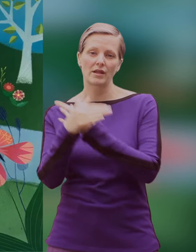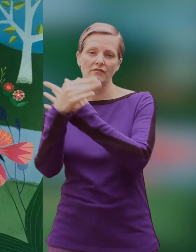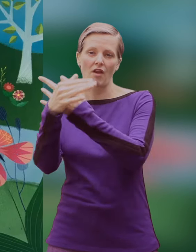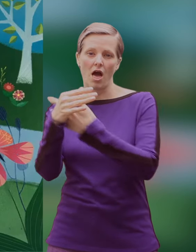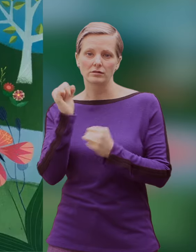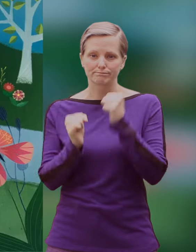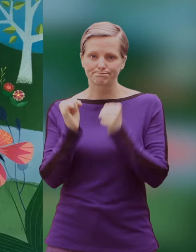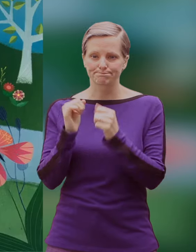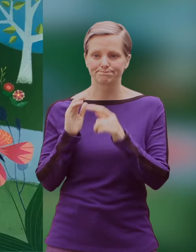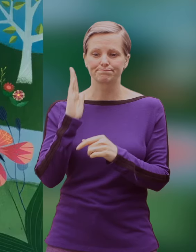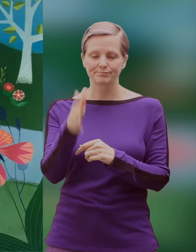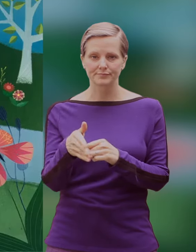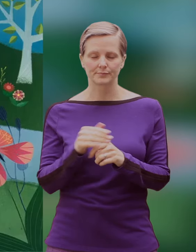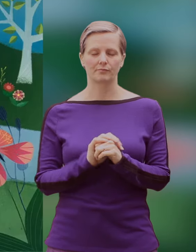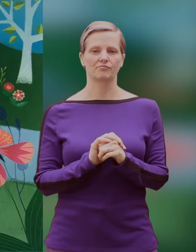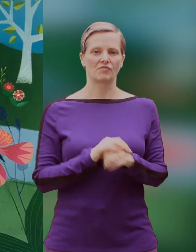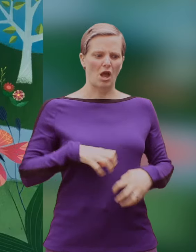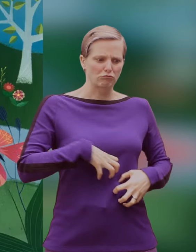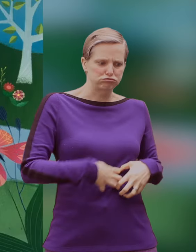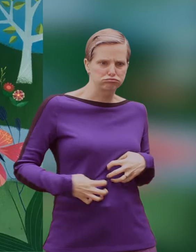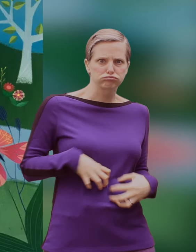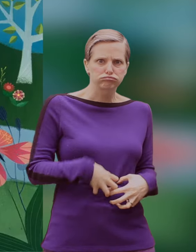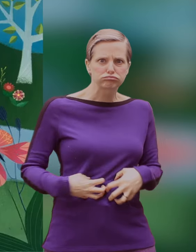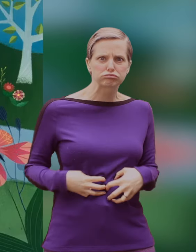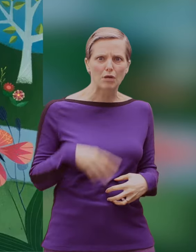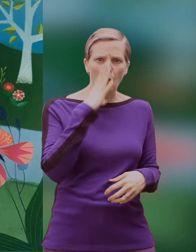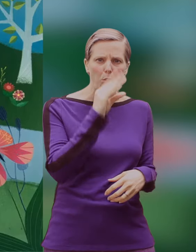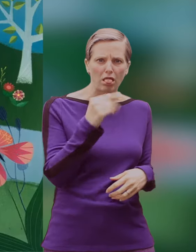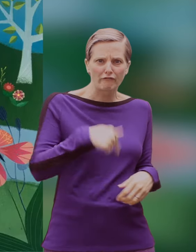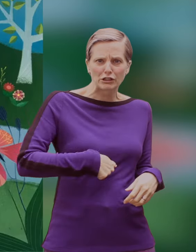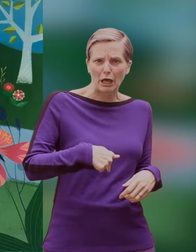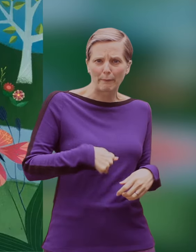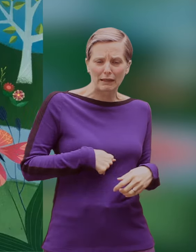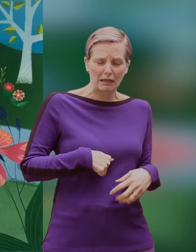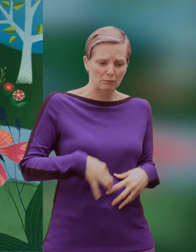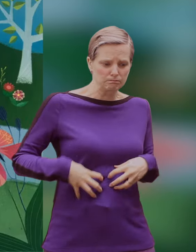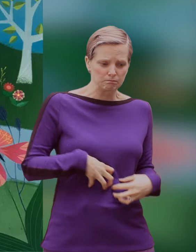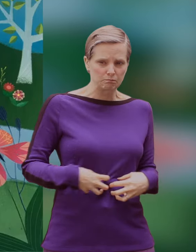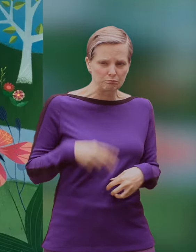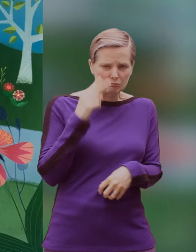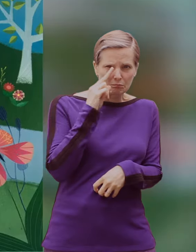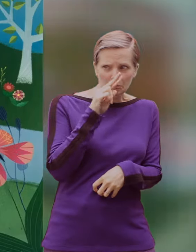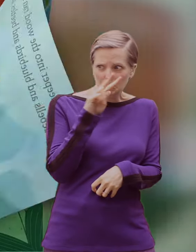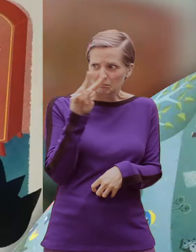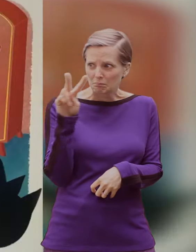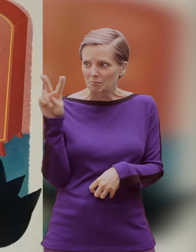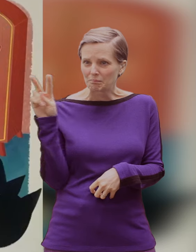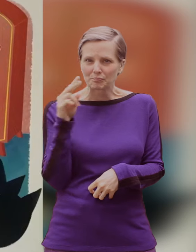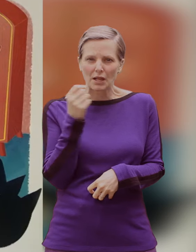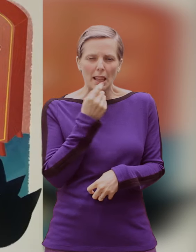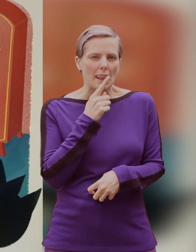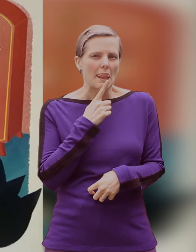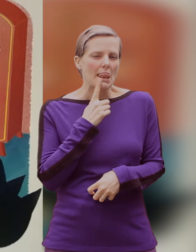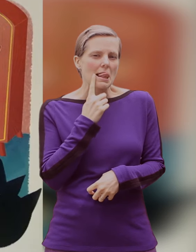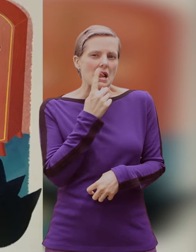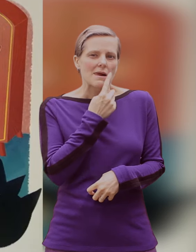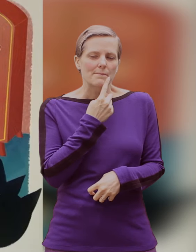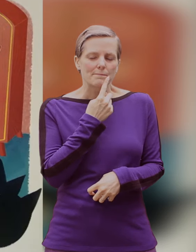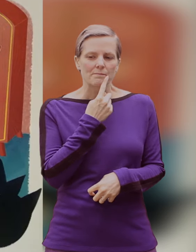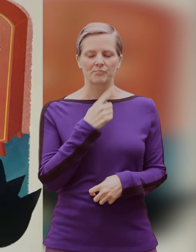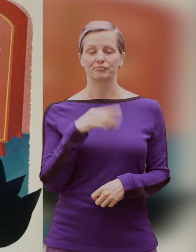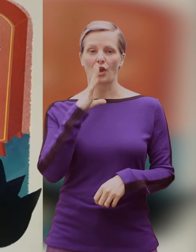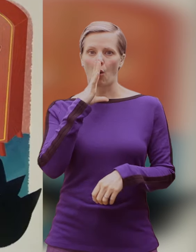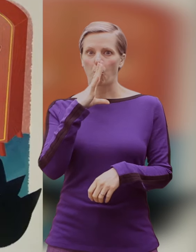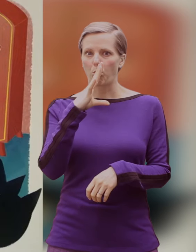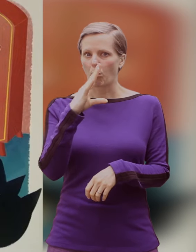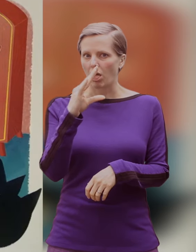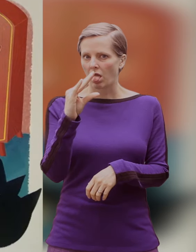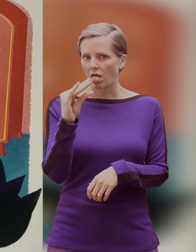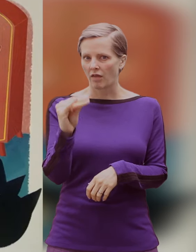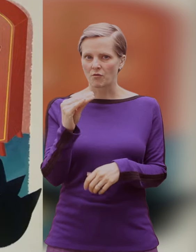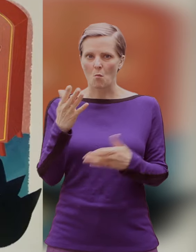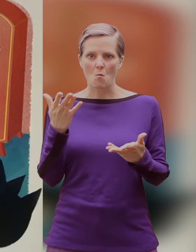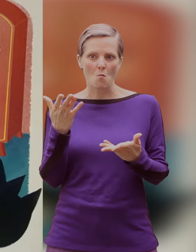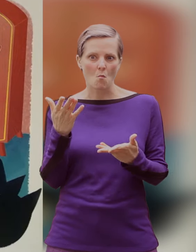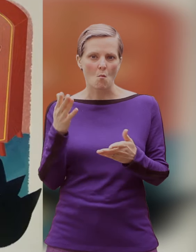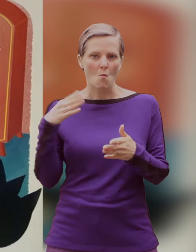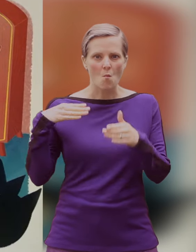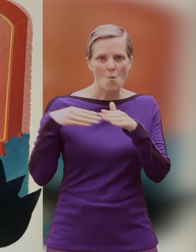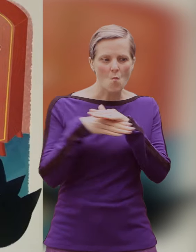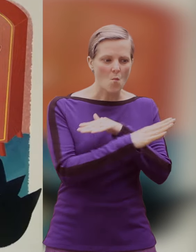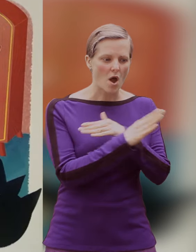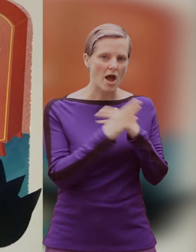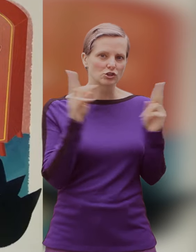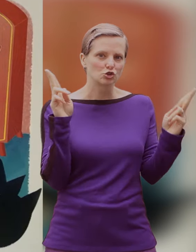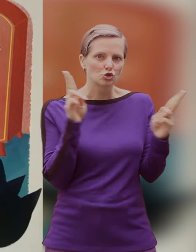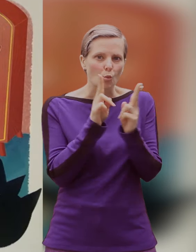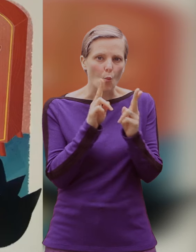Grumble Rumble went the wolf's tummy as he watched her licking his lips. The wolf being very sly took a short cut to grandmother's house.